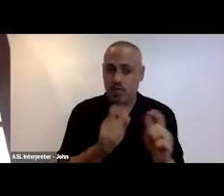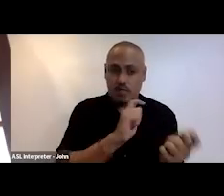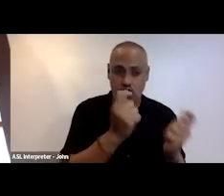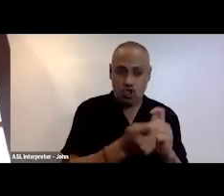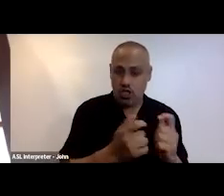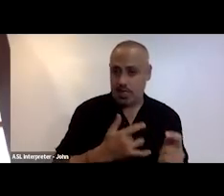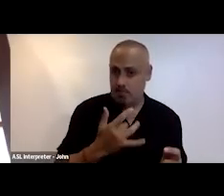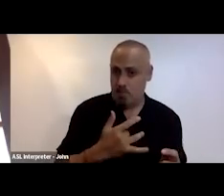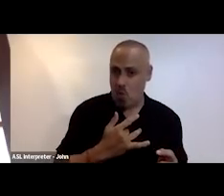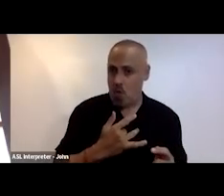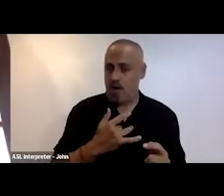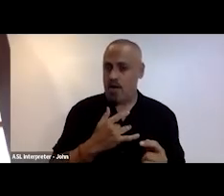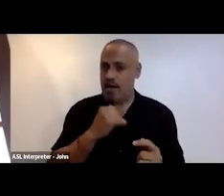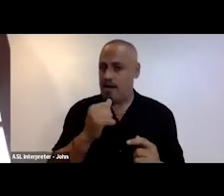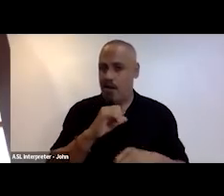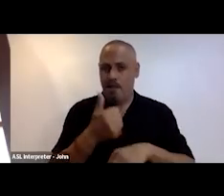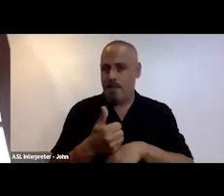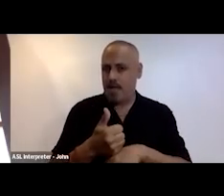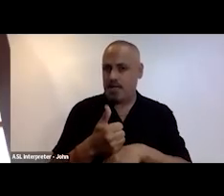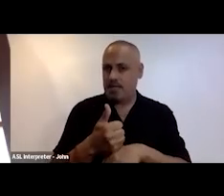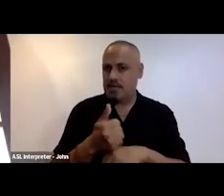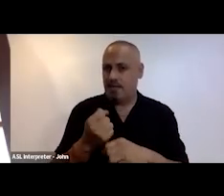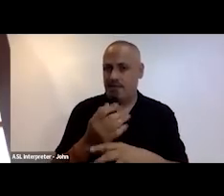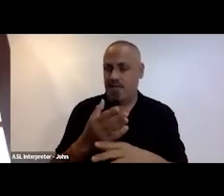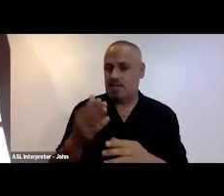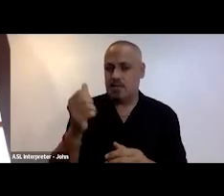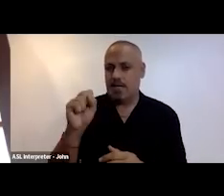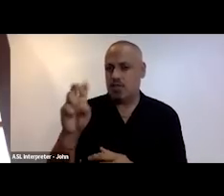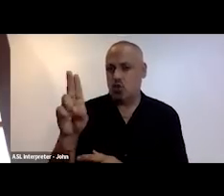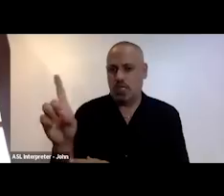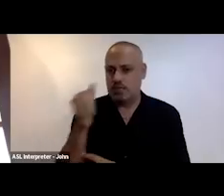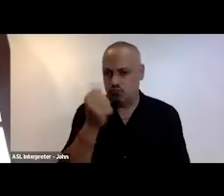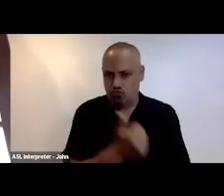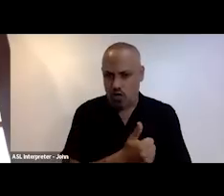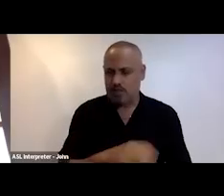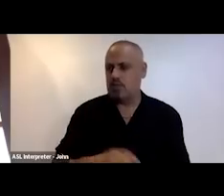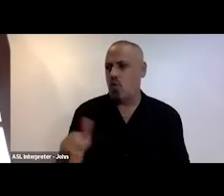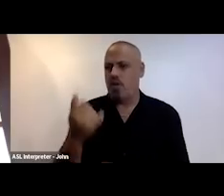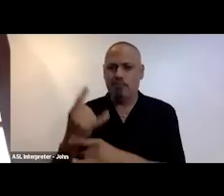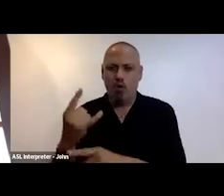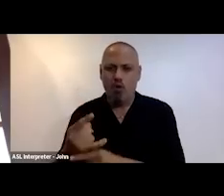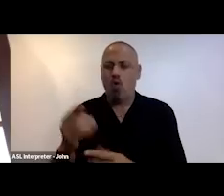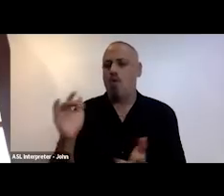are not based on the effects of substance use or any other sort of medical condition,